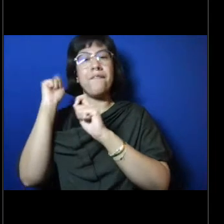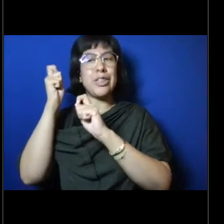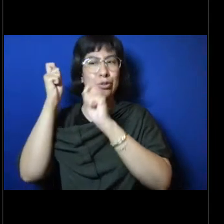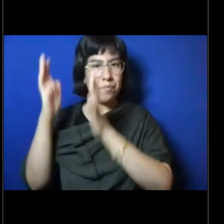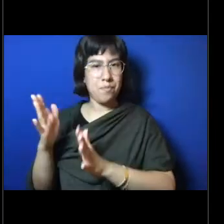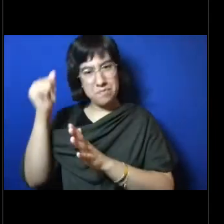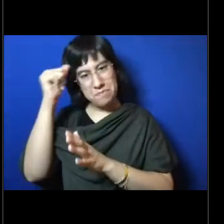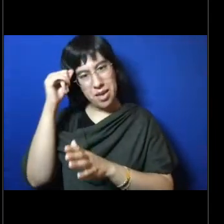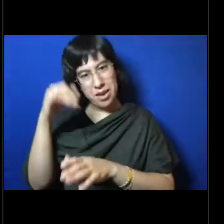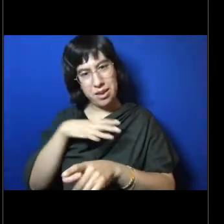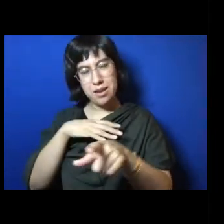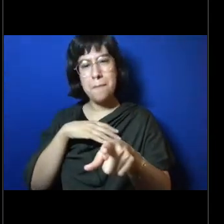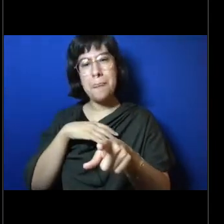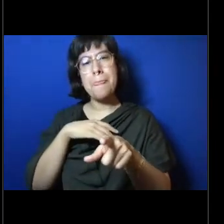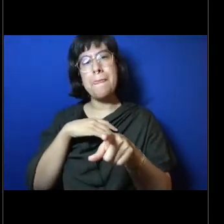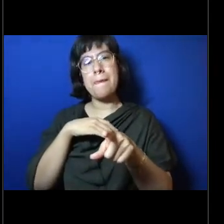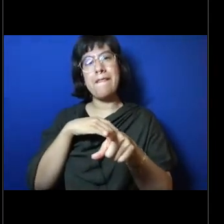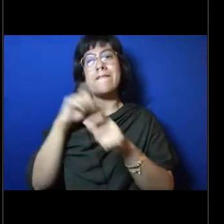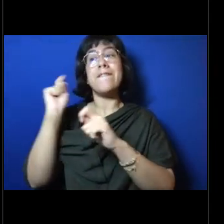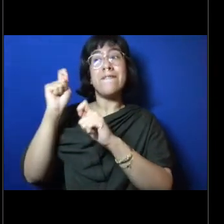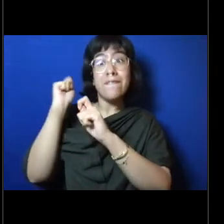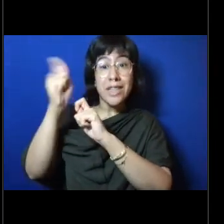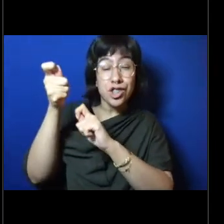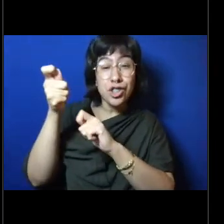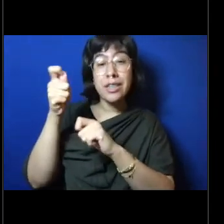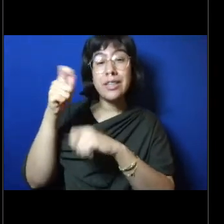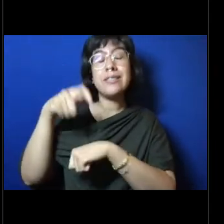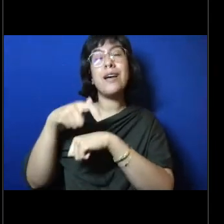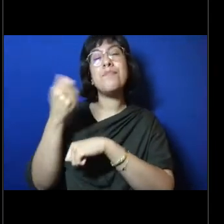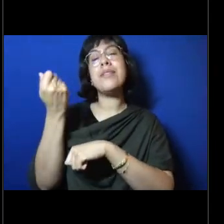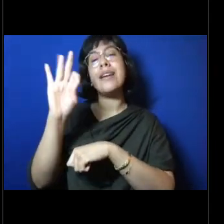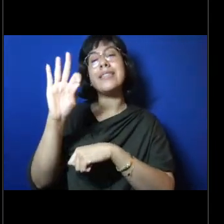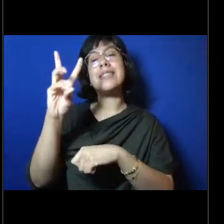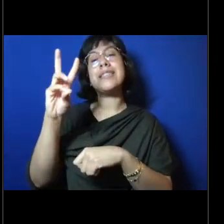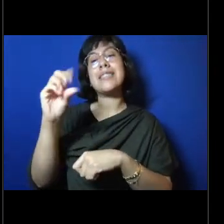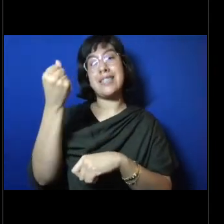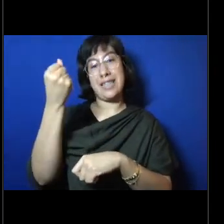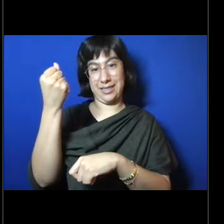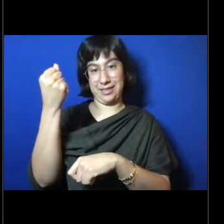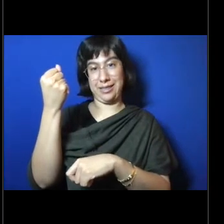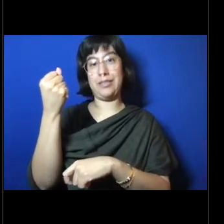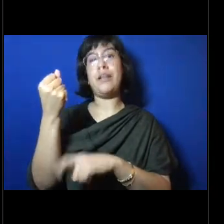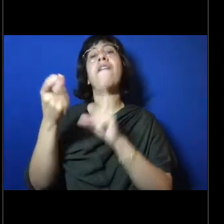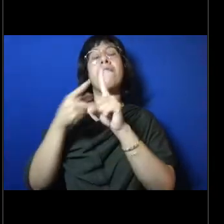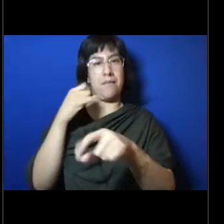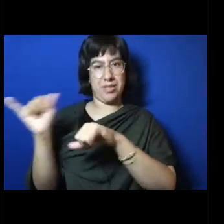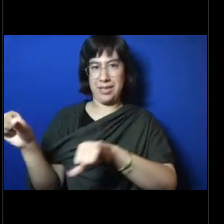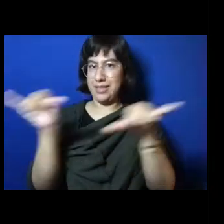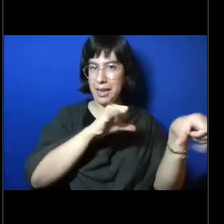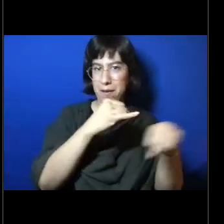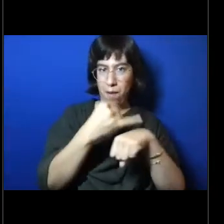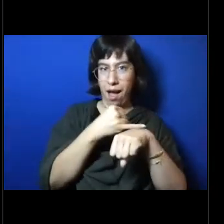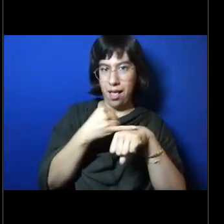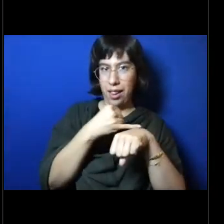a lot of his fishing was done in the sixties. And this is off of San Nicholas Island, the same island that that kitchen midden was,